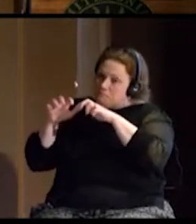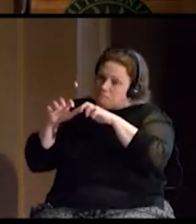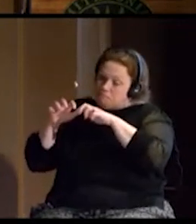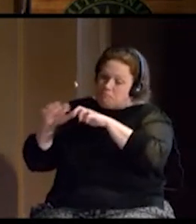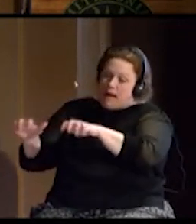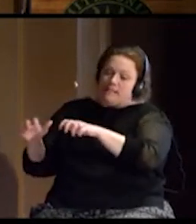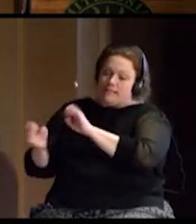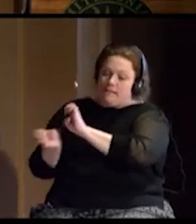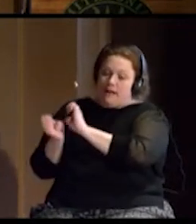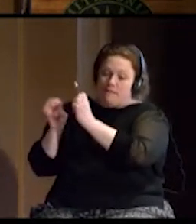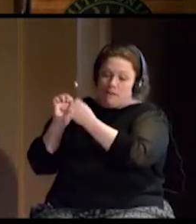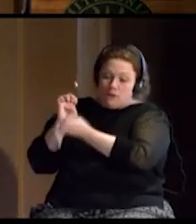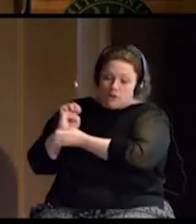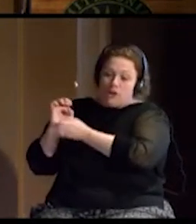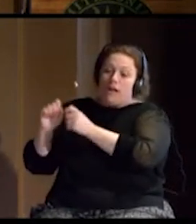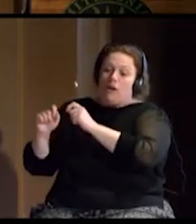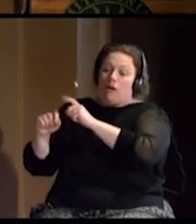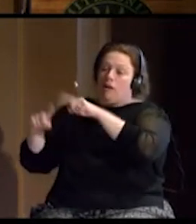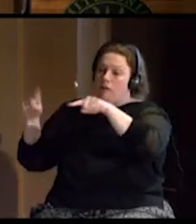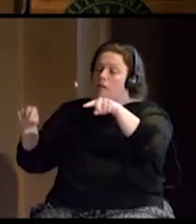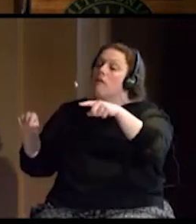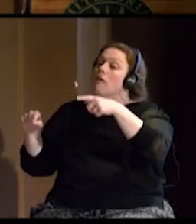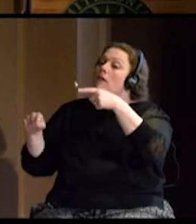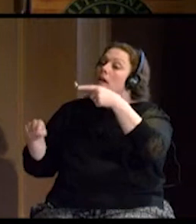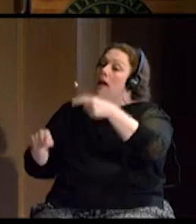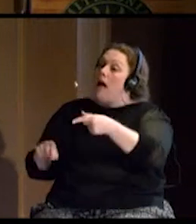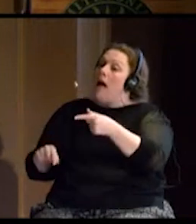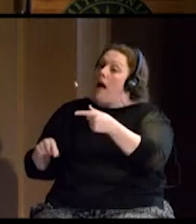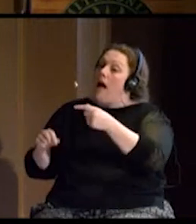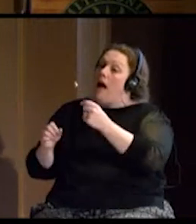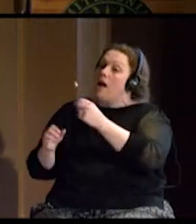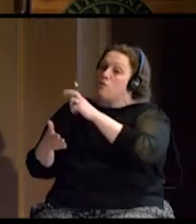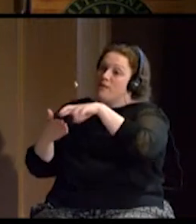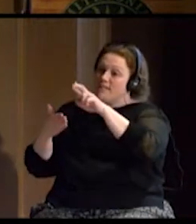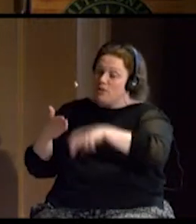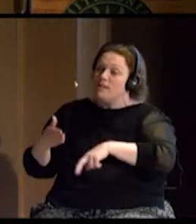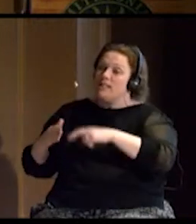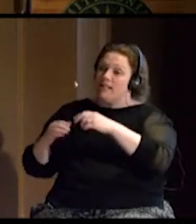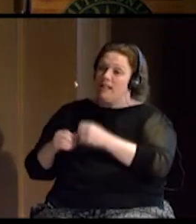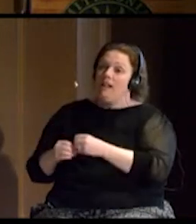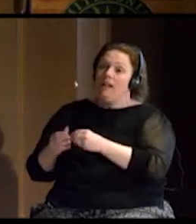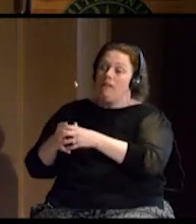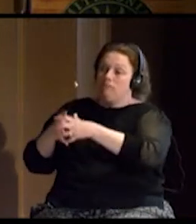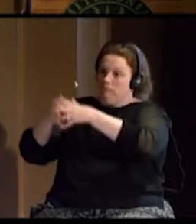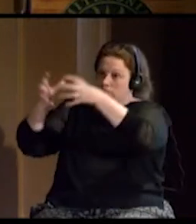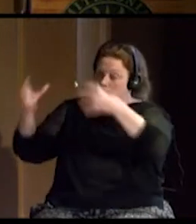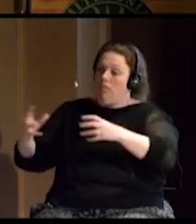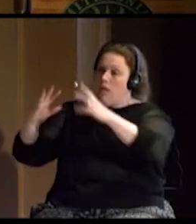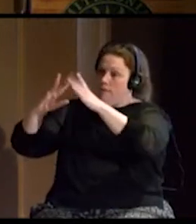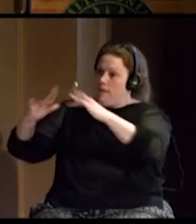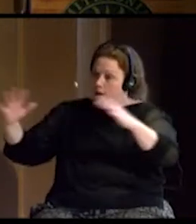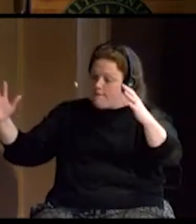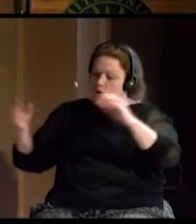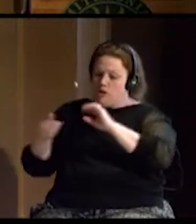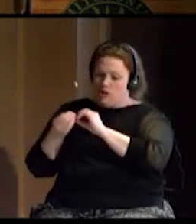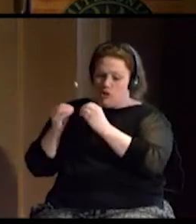And this clade has super elevated diversification rates. Of course, this is a deep sea clade,